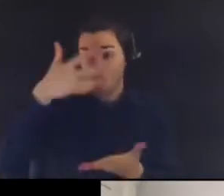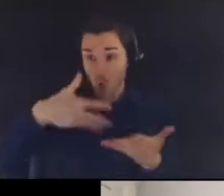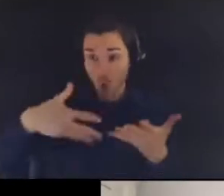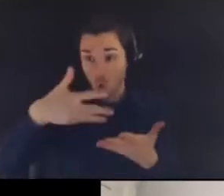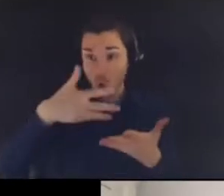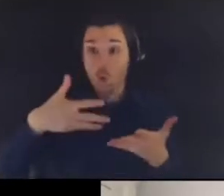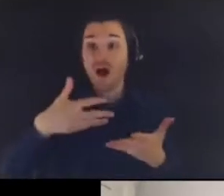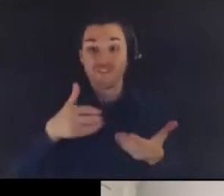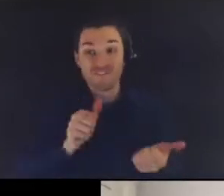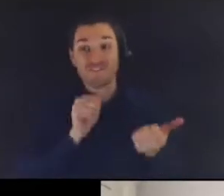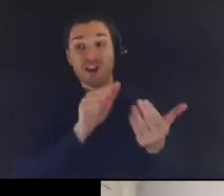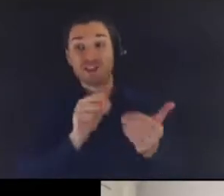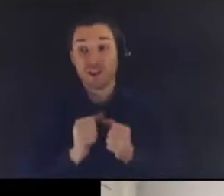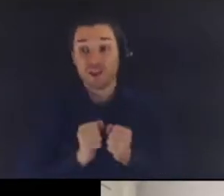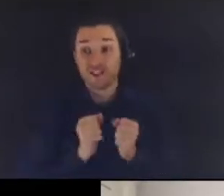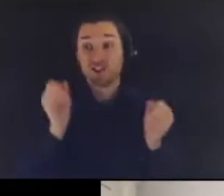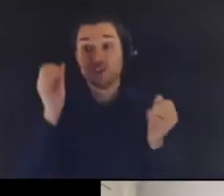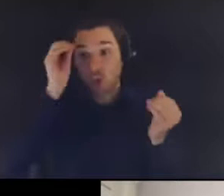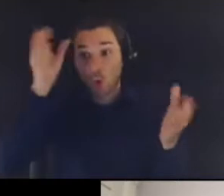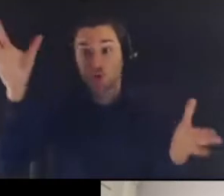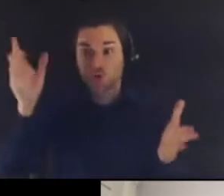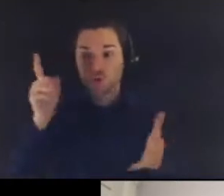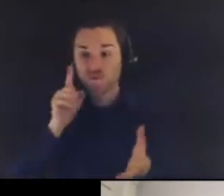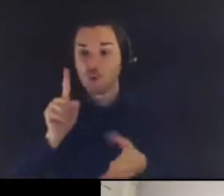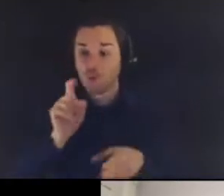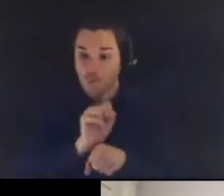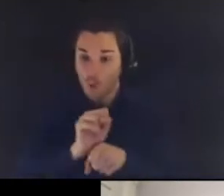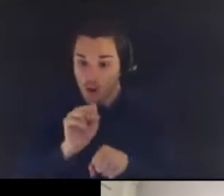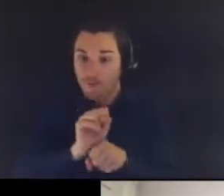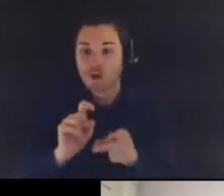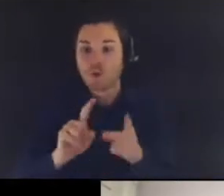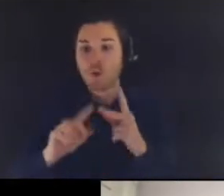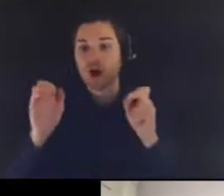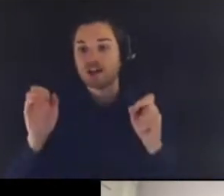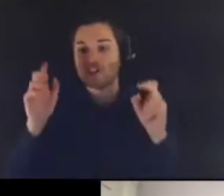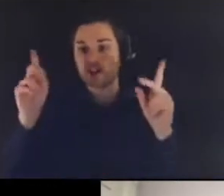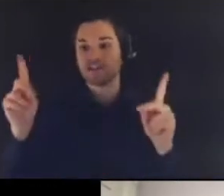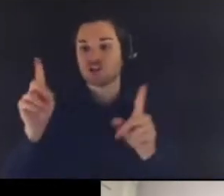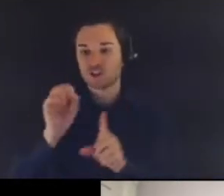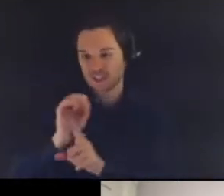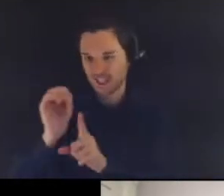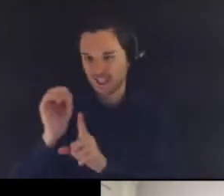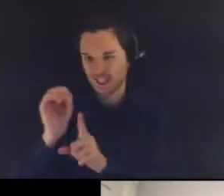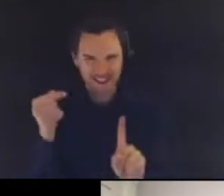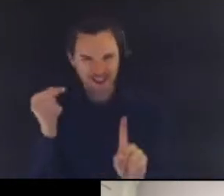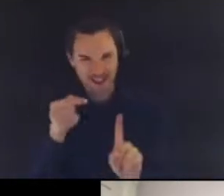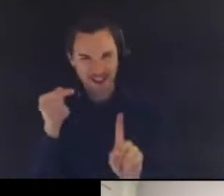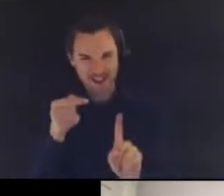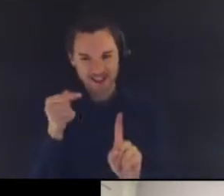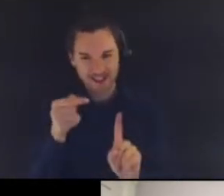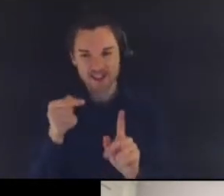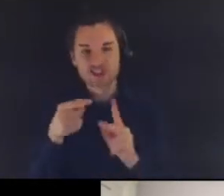or educational settings? Gabi Serrato Marks